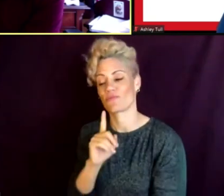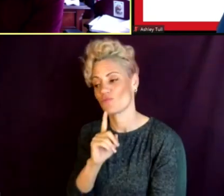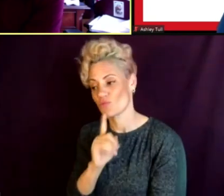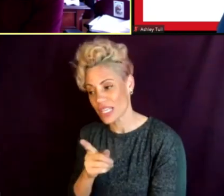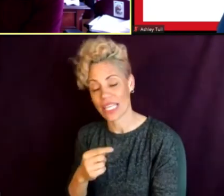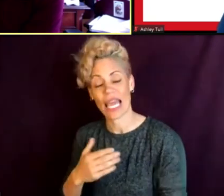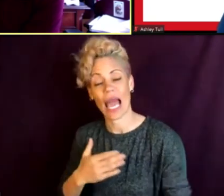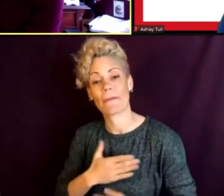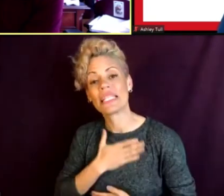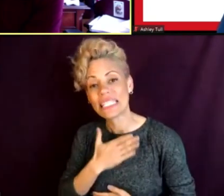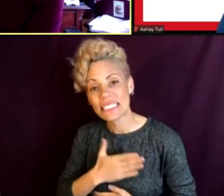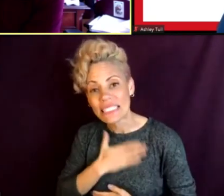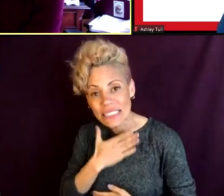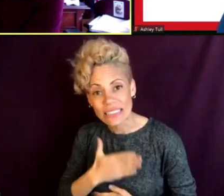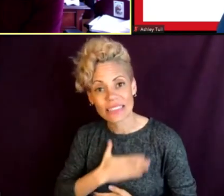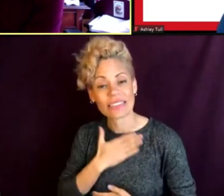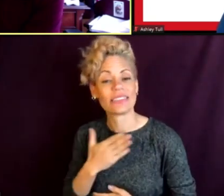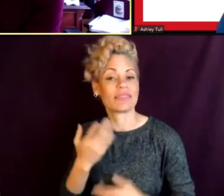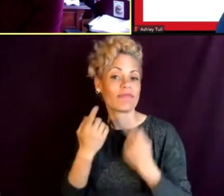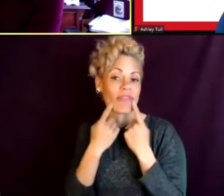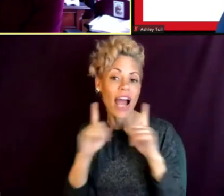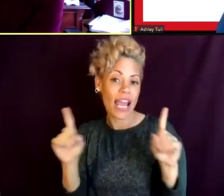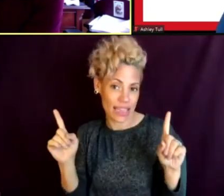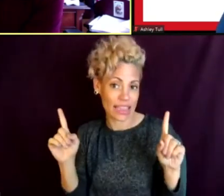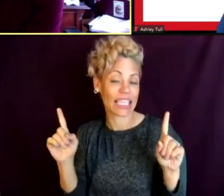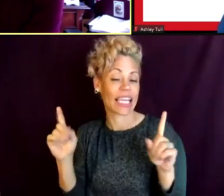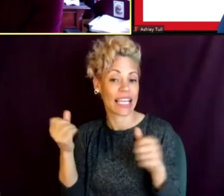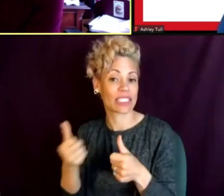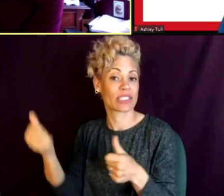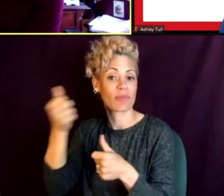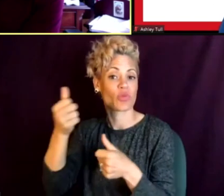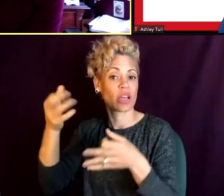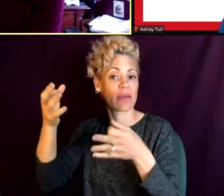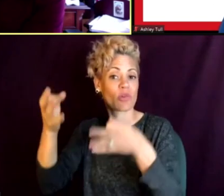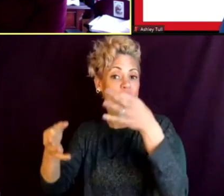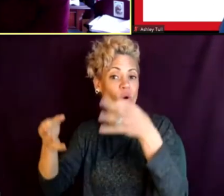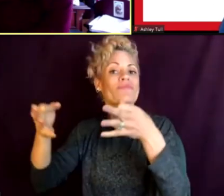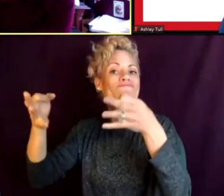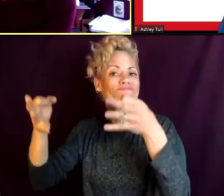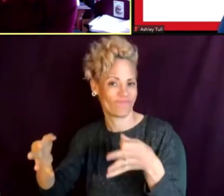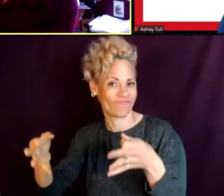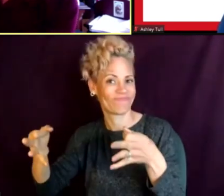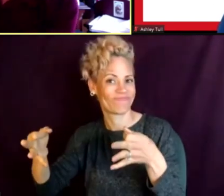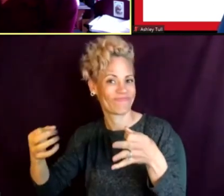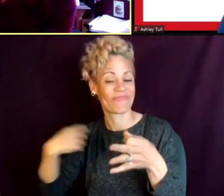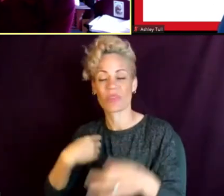that we finally got that Supreme Court decision. We were talking about trying to do legislation